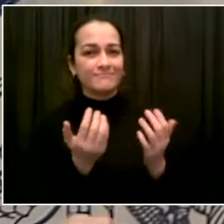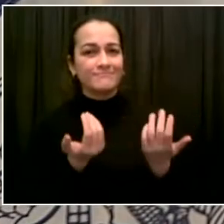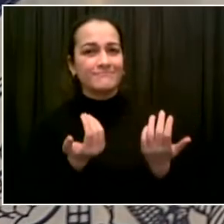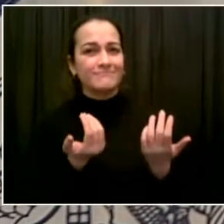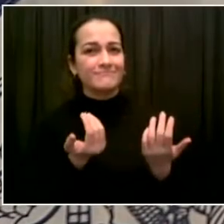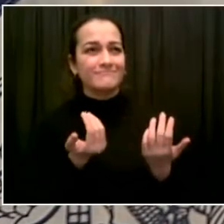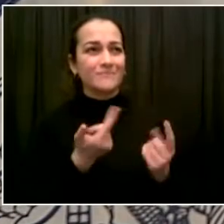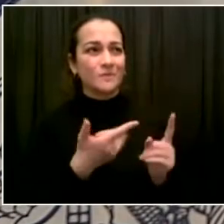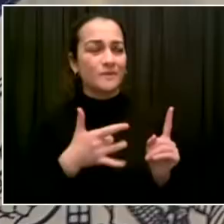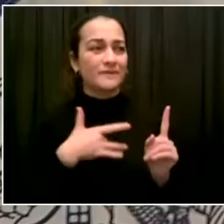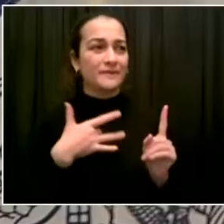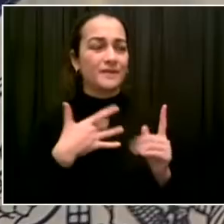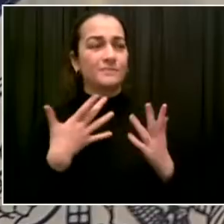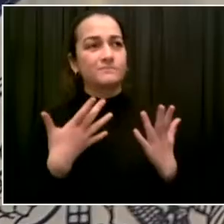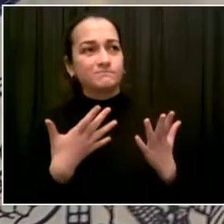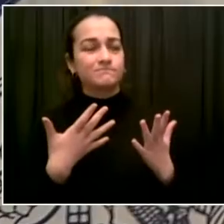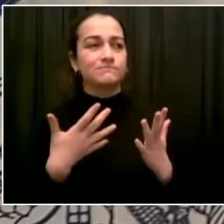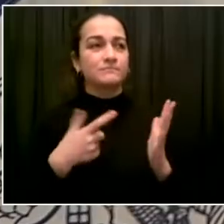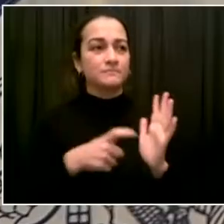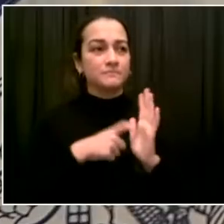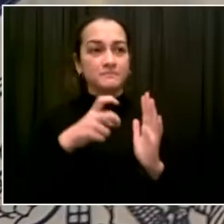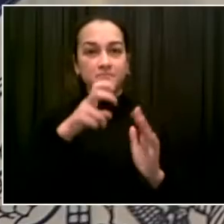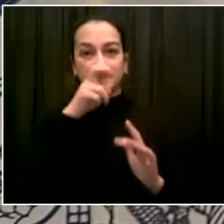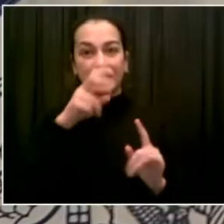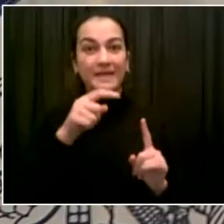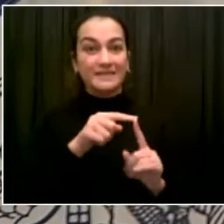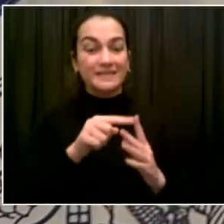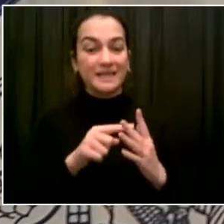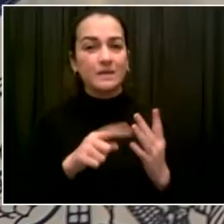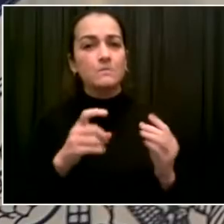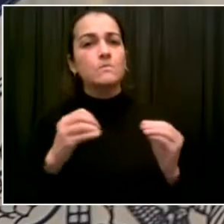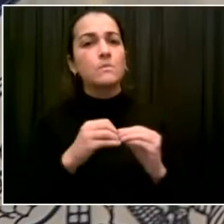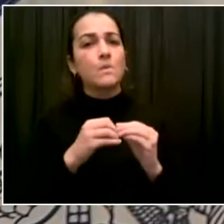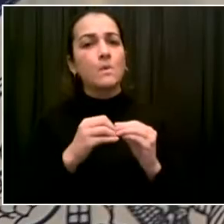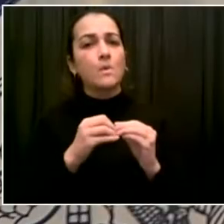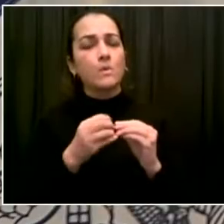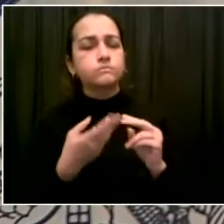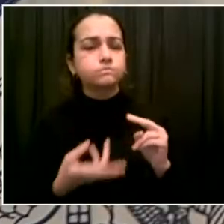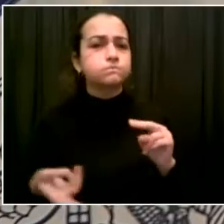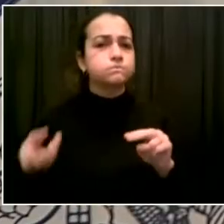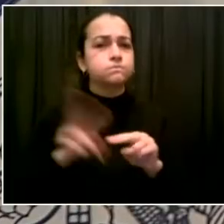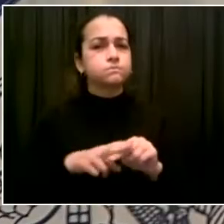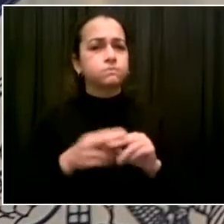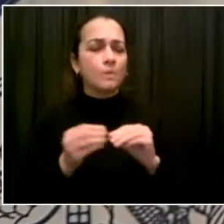CAPACITY LIMITS AND CLOKDOWNS AND ARE YOU